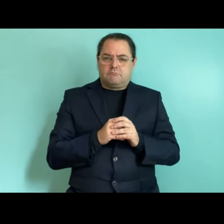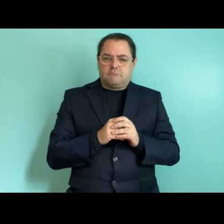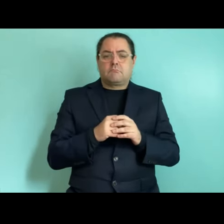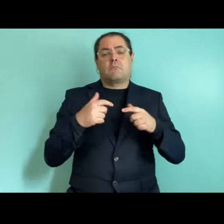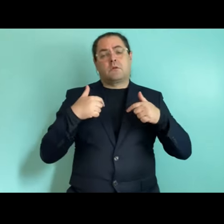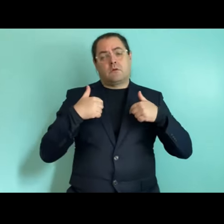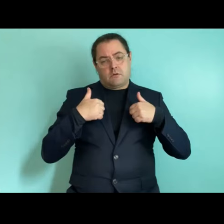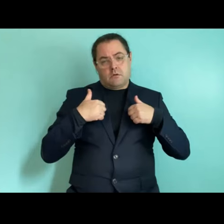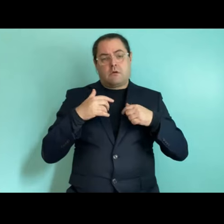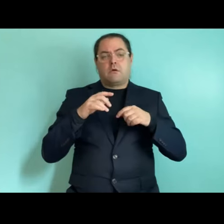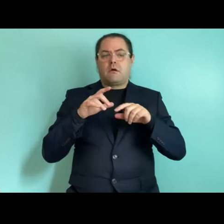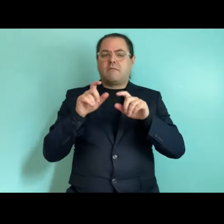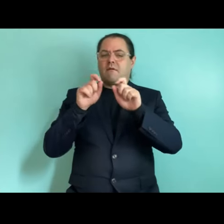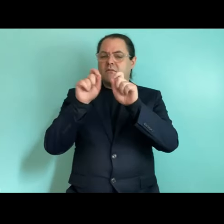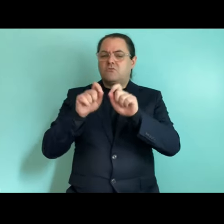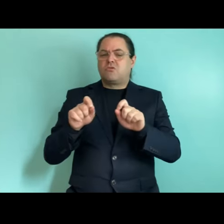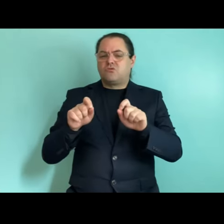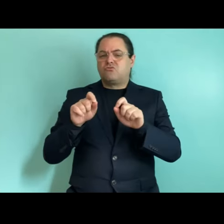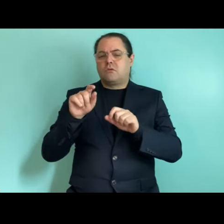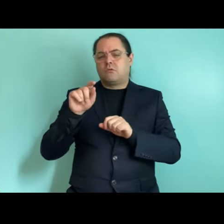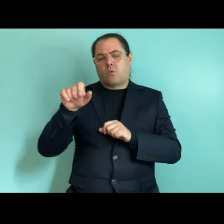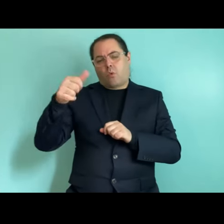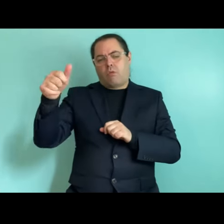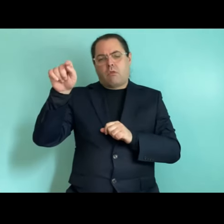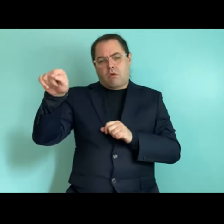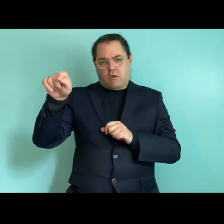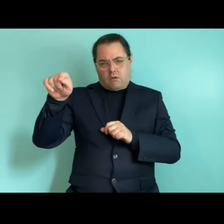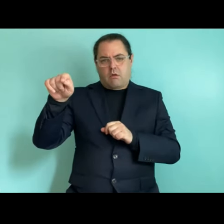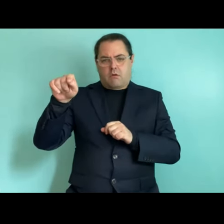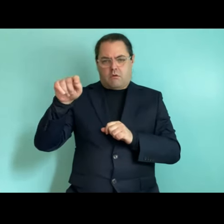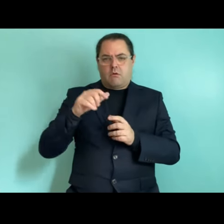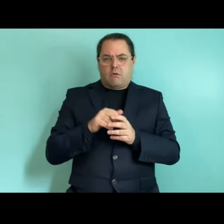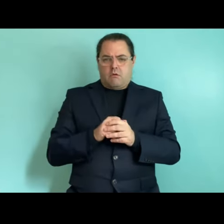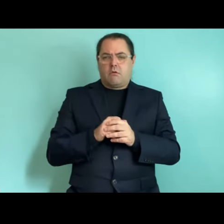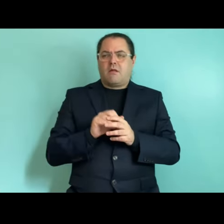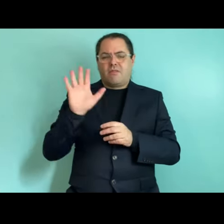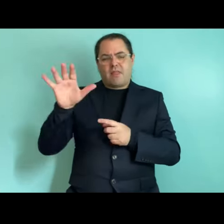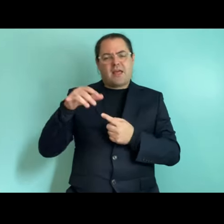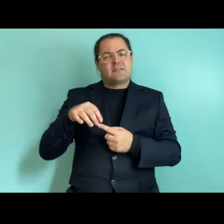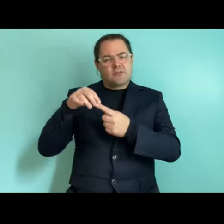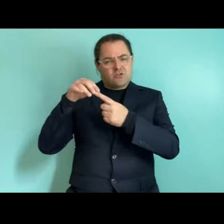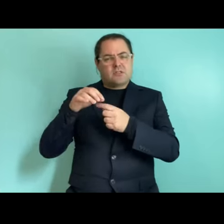Amanda roles, and especially with the specialists, and the traditional beginning plus.